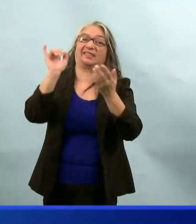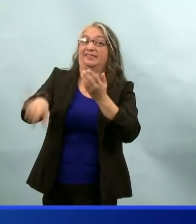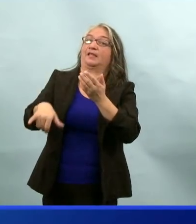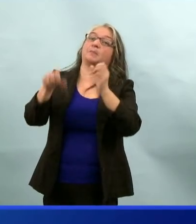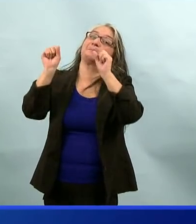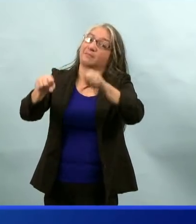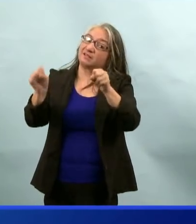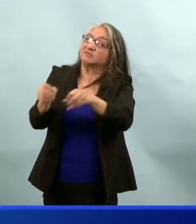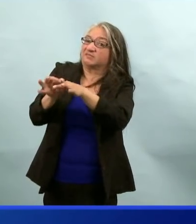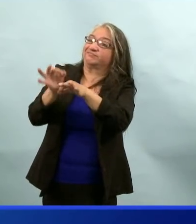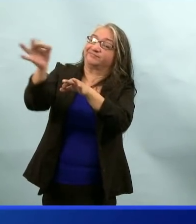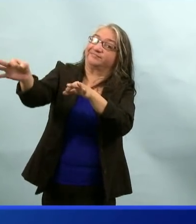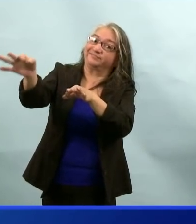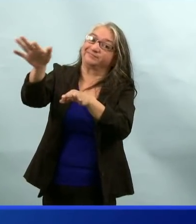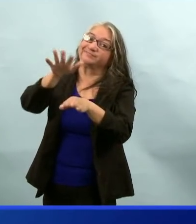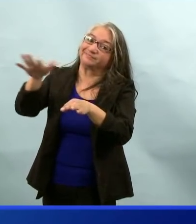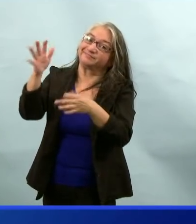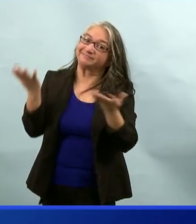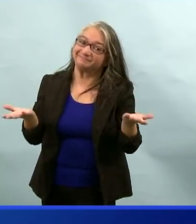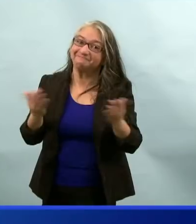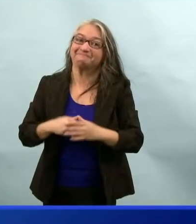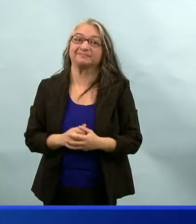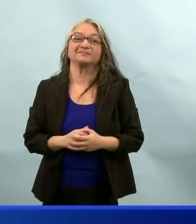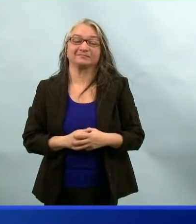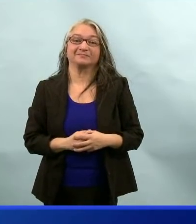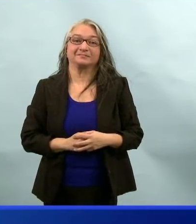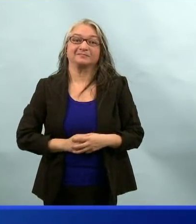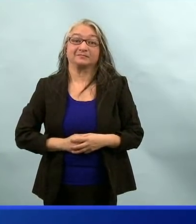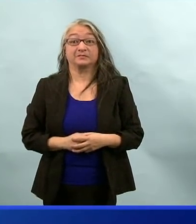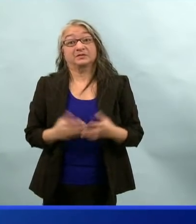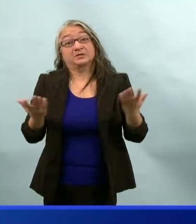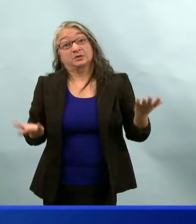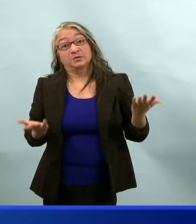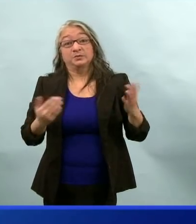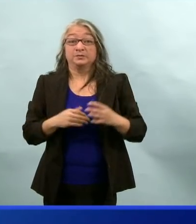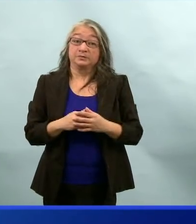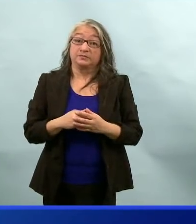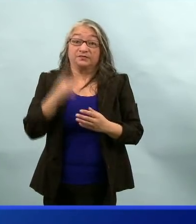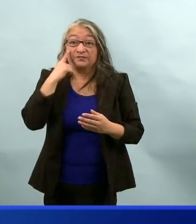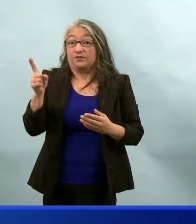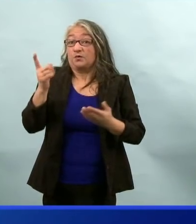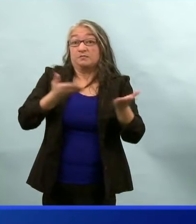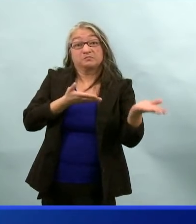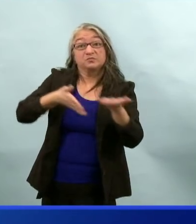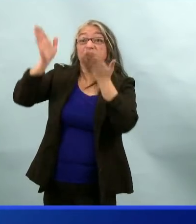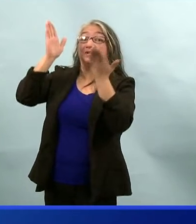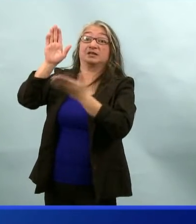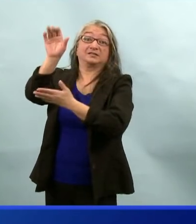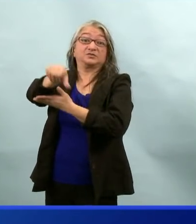option we would consider or look at but it is a last resort and it is not where we are at today